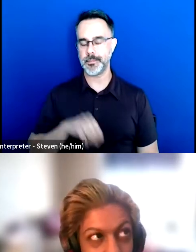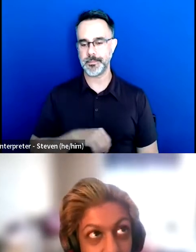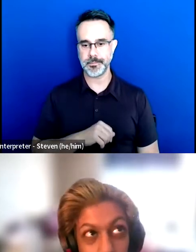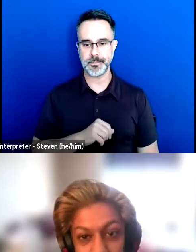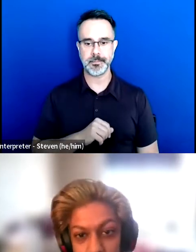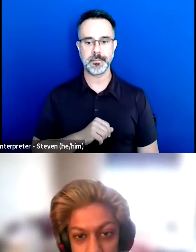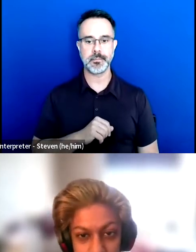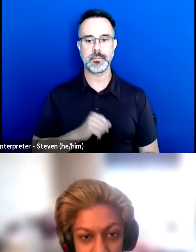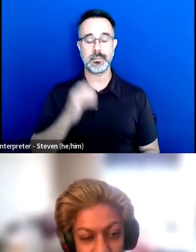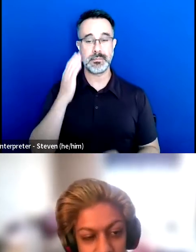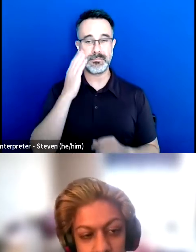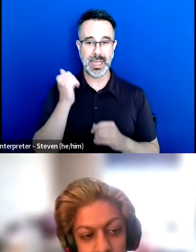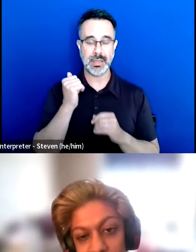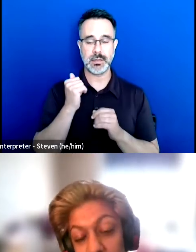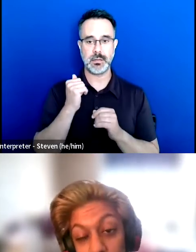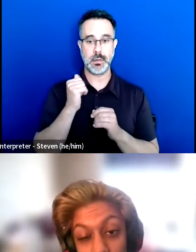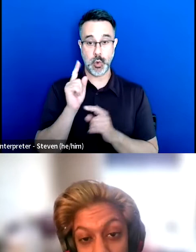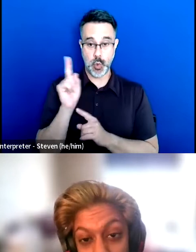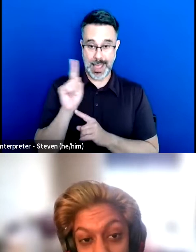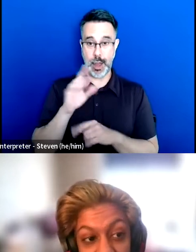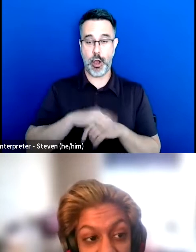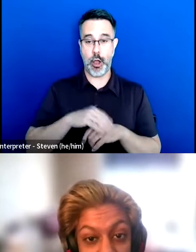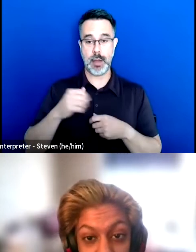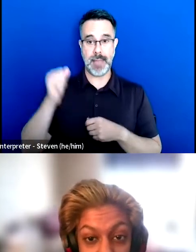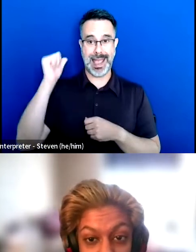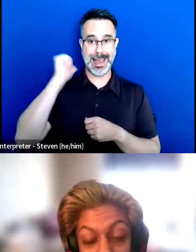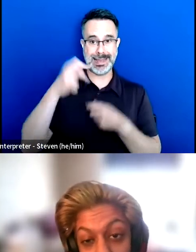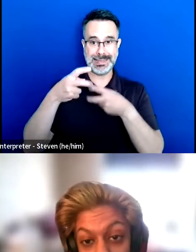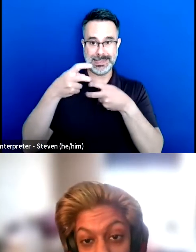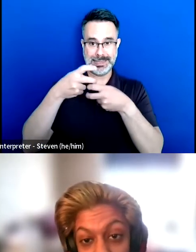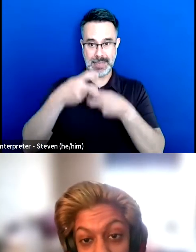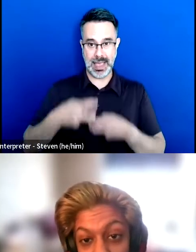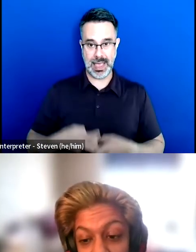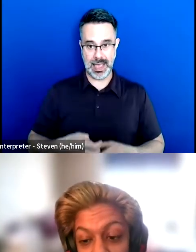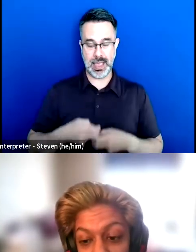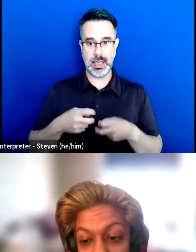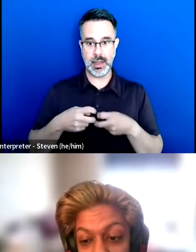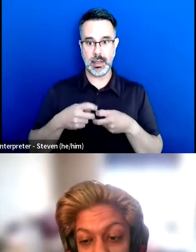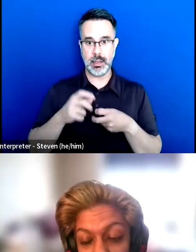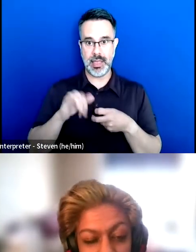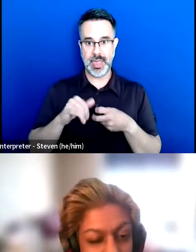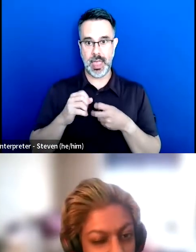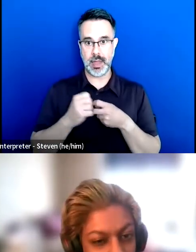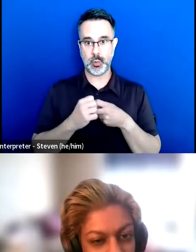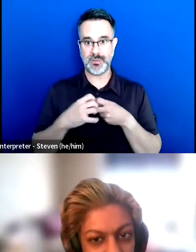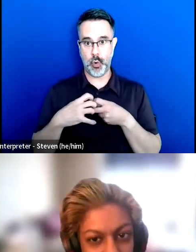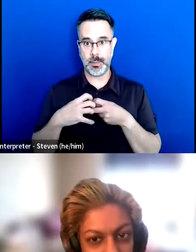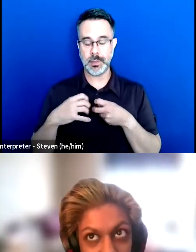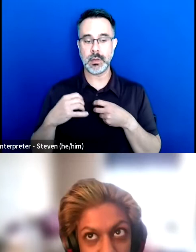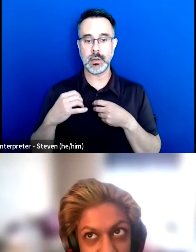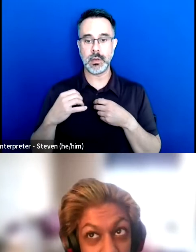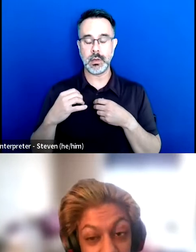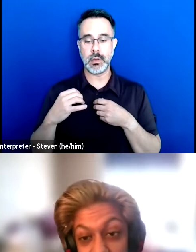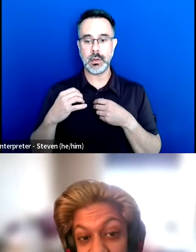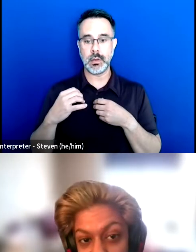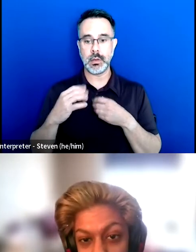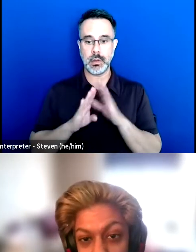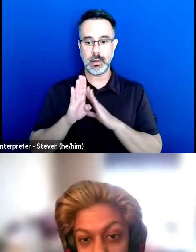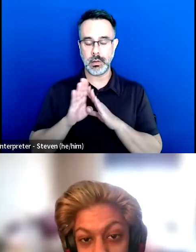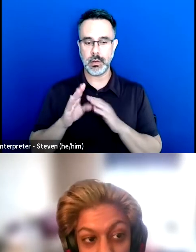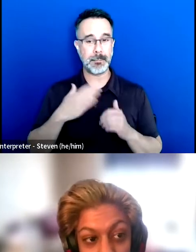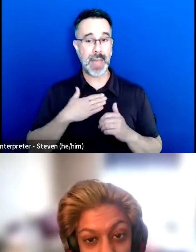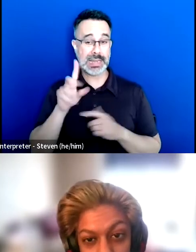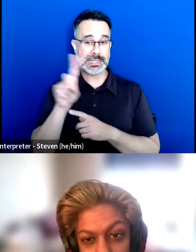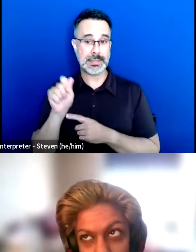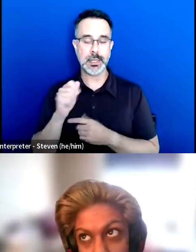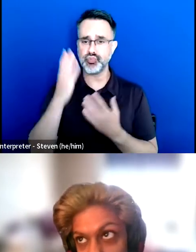where on my spinal column that was formed, my disability was pretty invisible for all